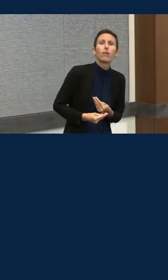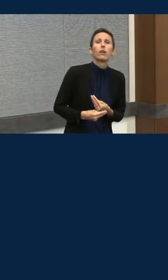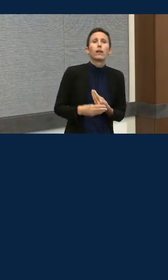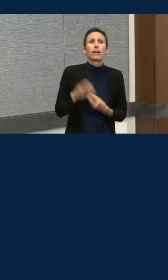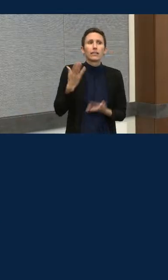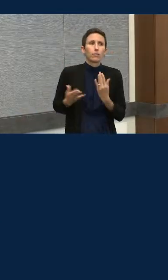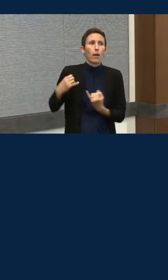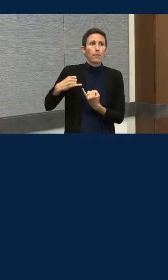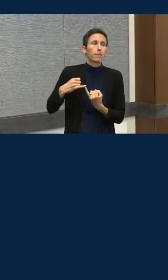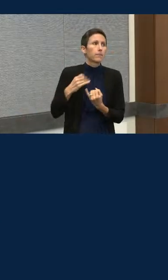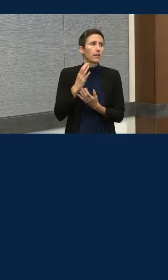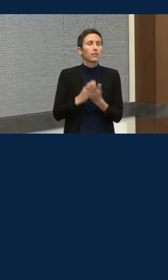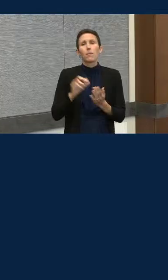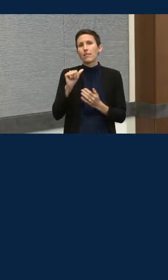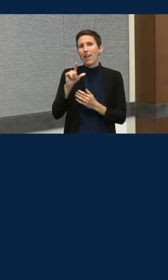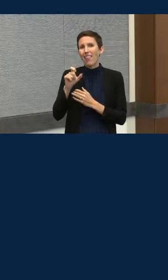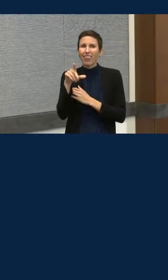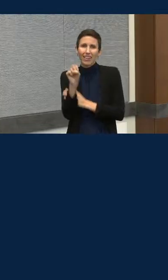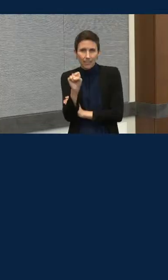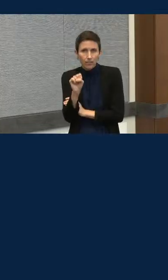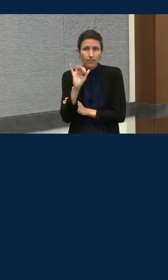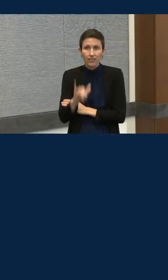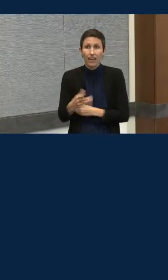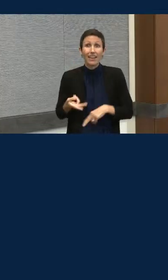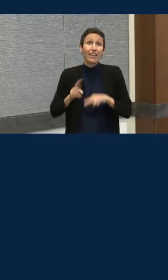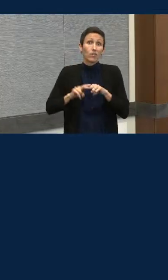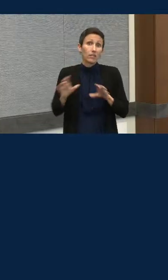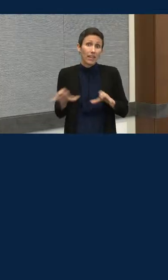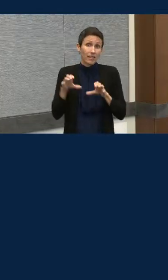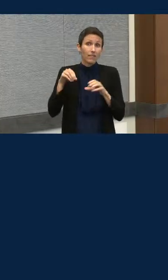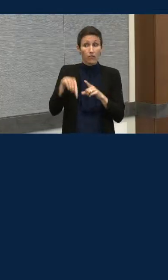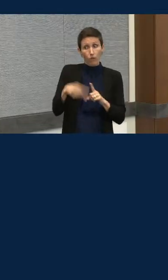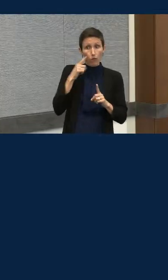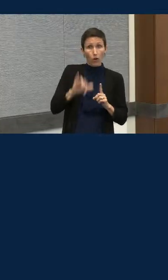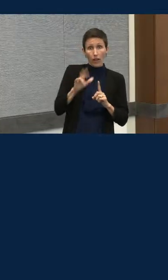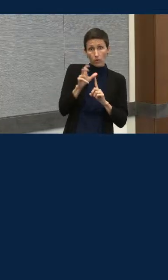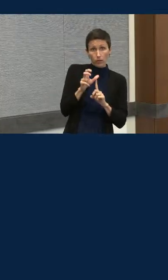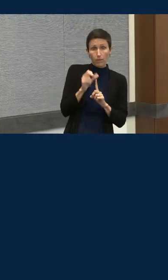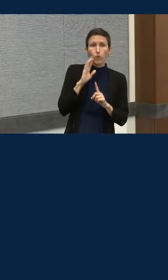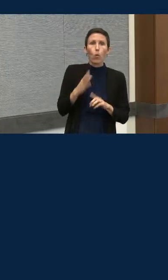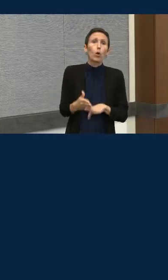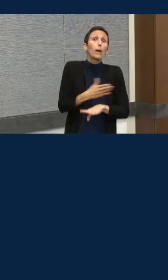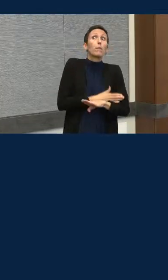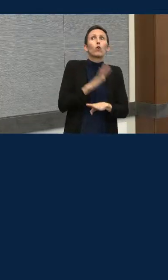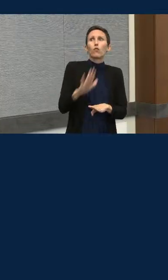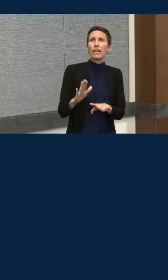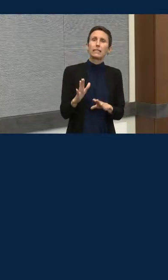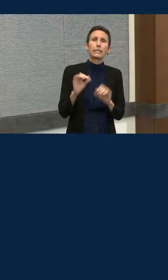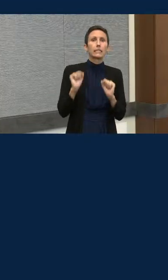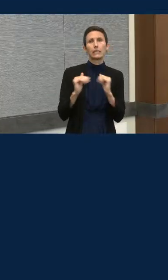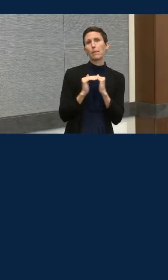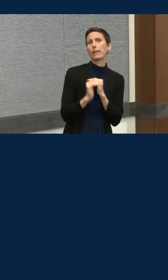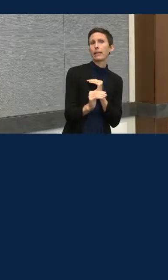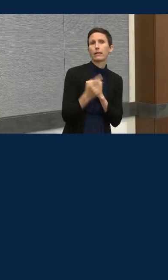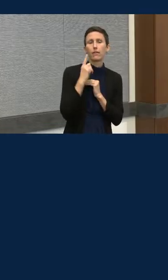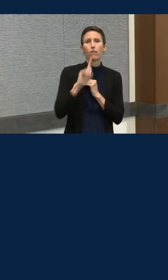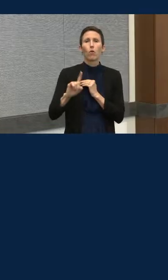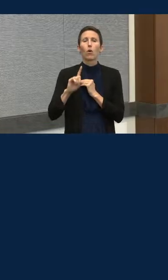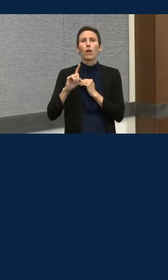leanness, only of the aleles that increase the receptor or